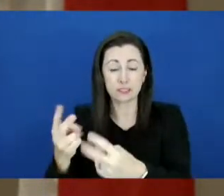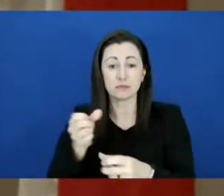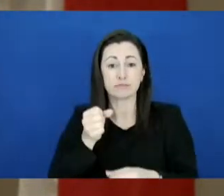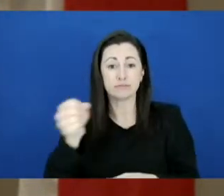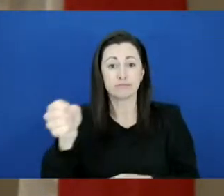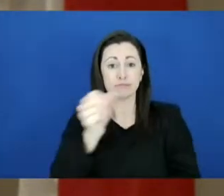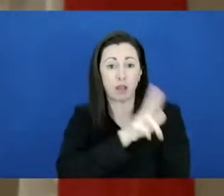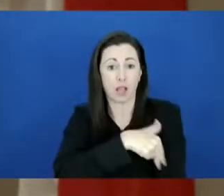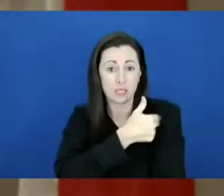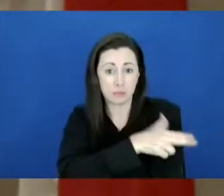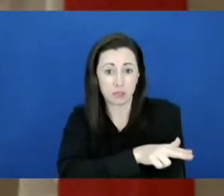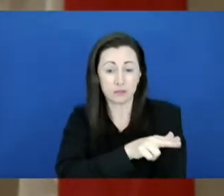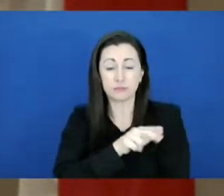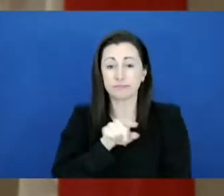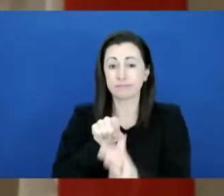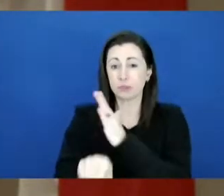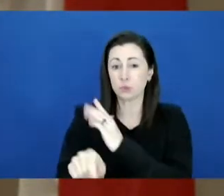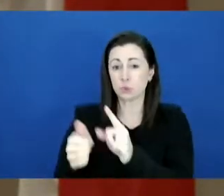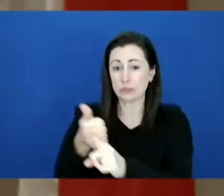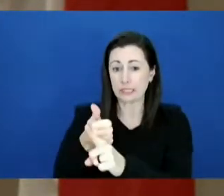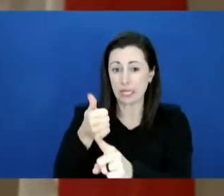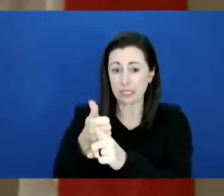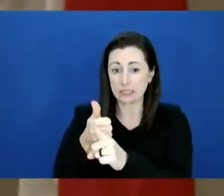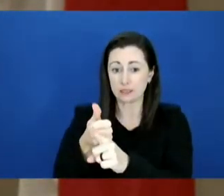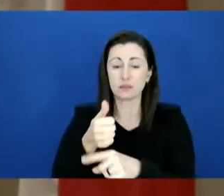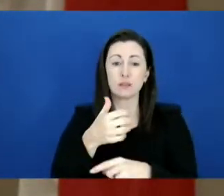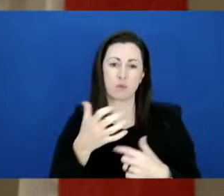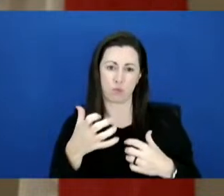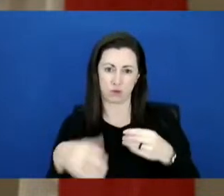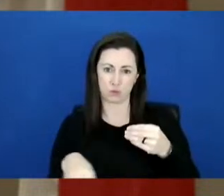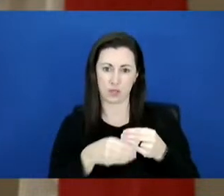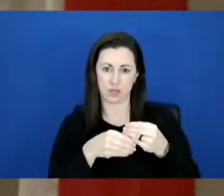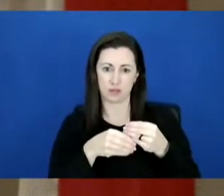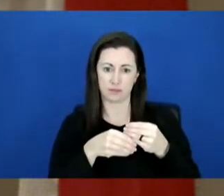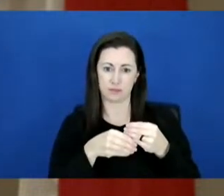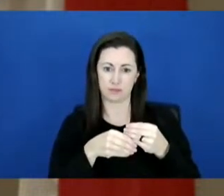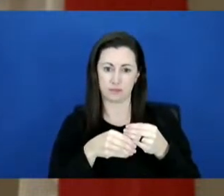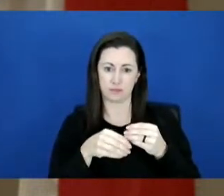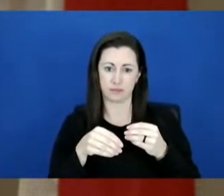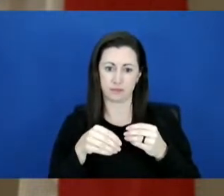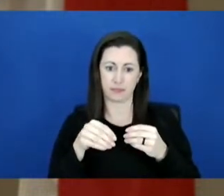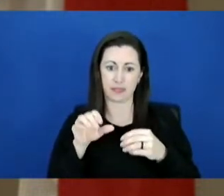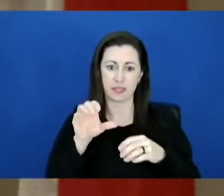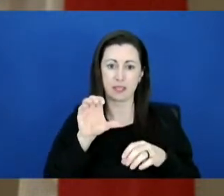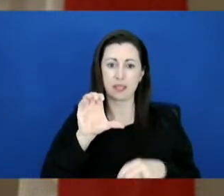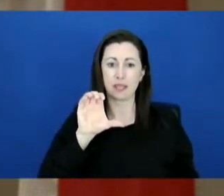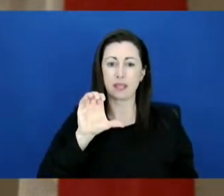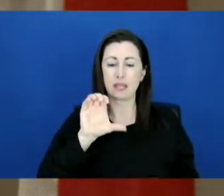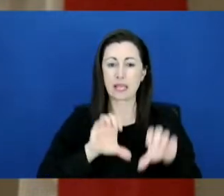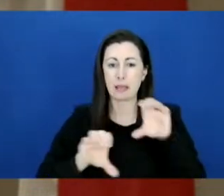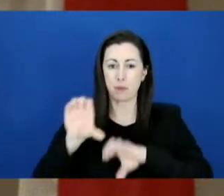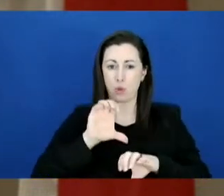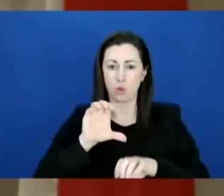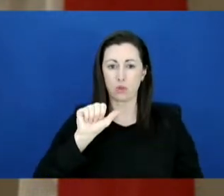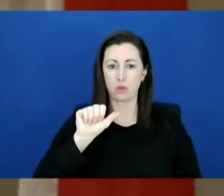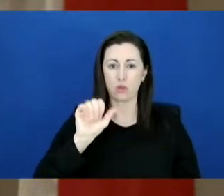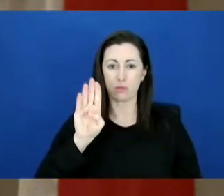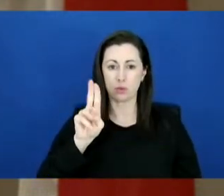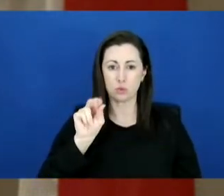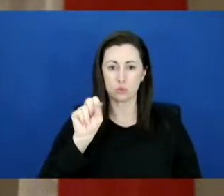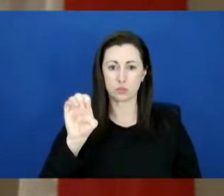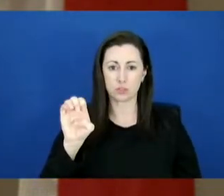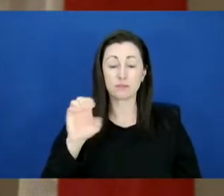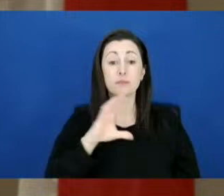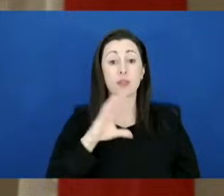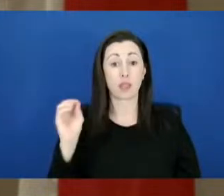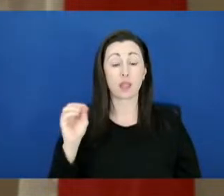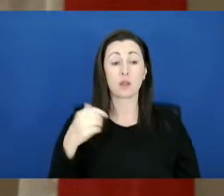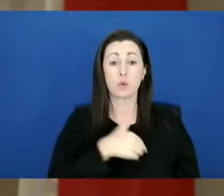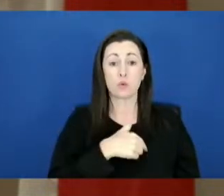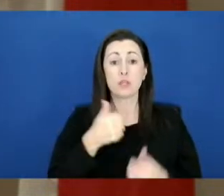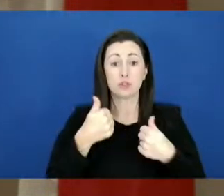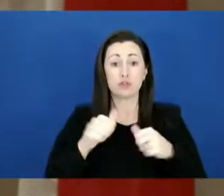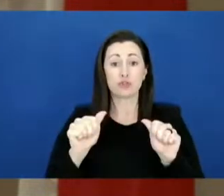DEPARTMENT VISITS,